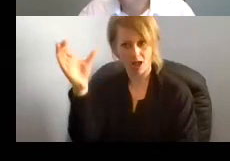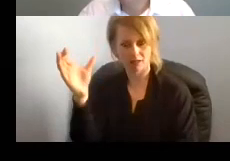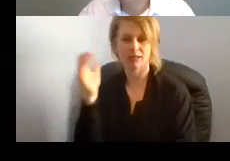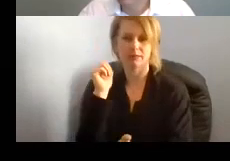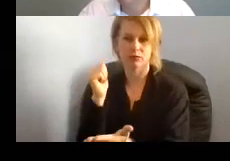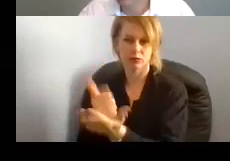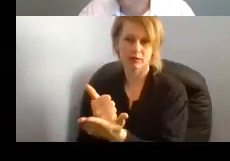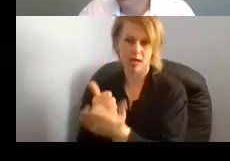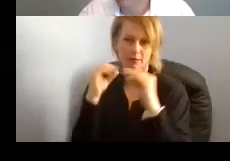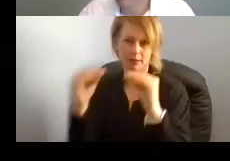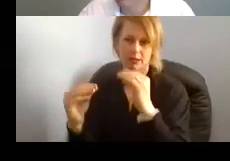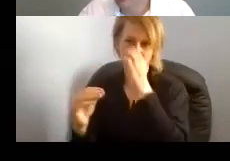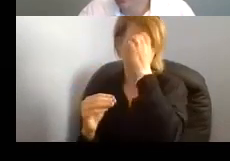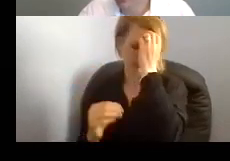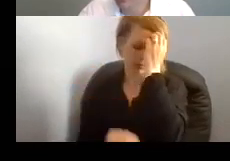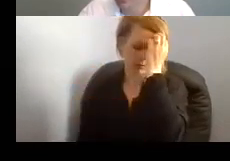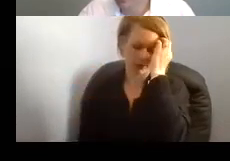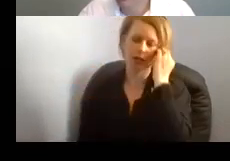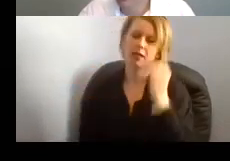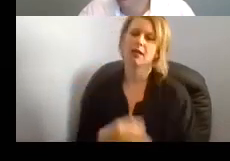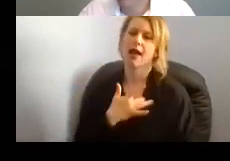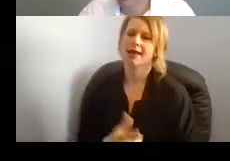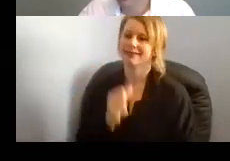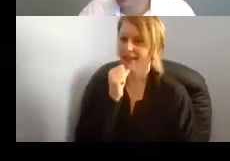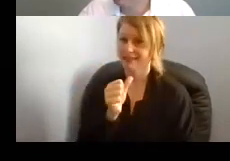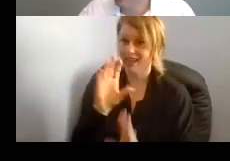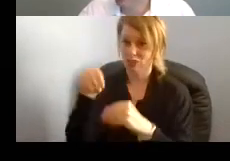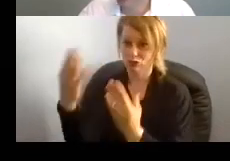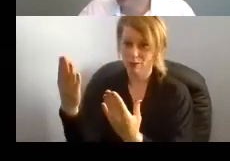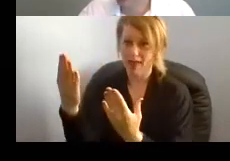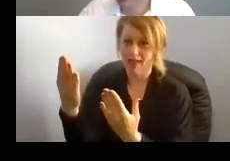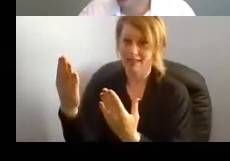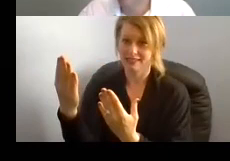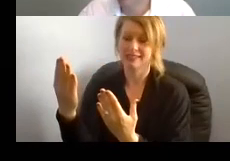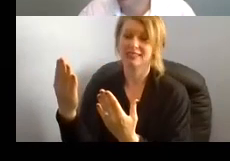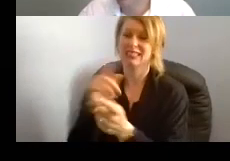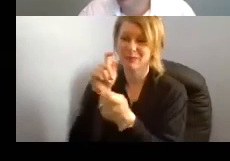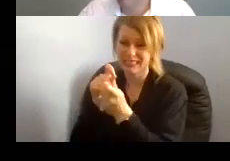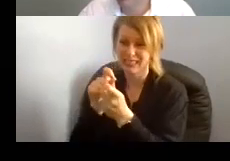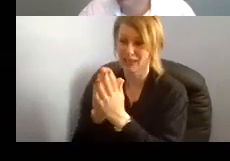I tend not to recommend particular books, in part because they go out of print fairly quickly, and there are a lot of them.